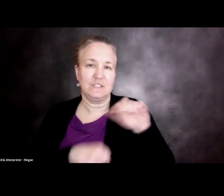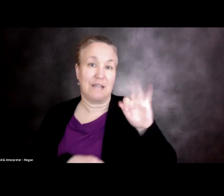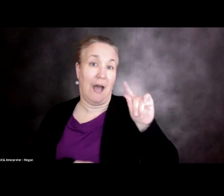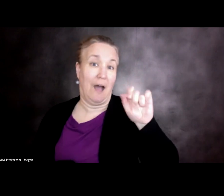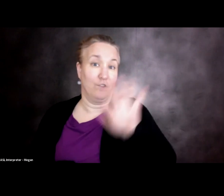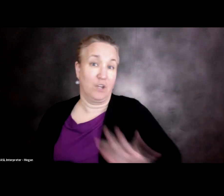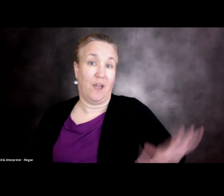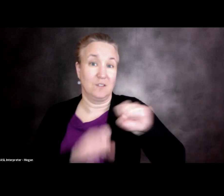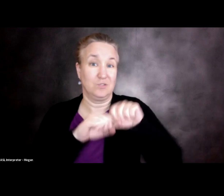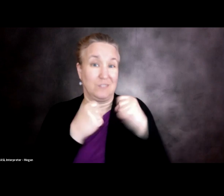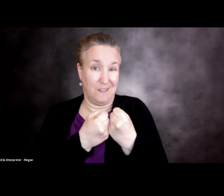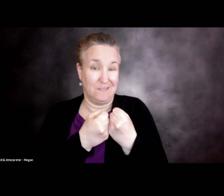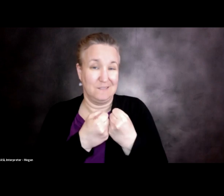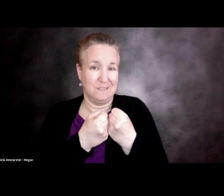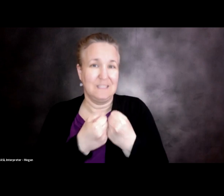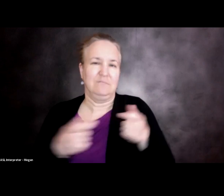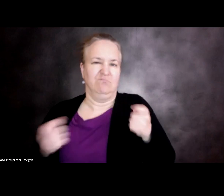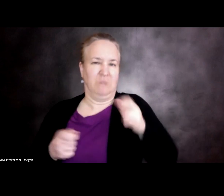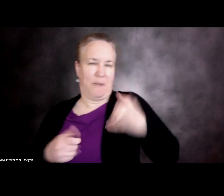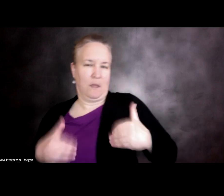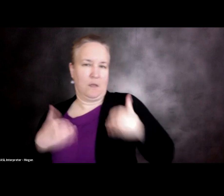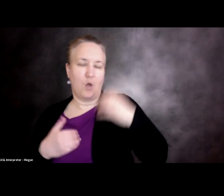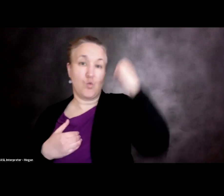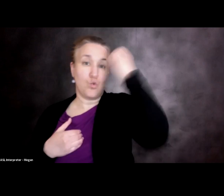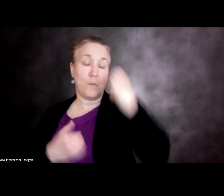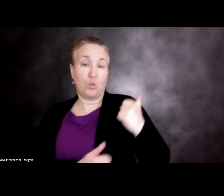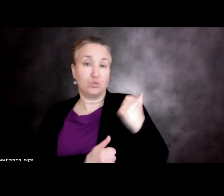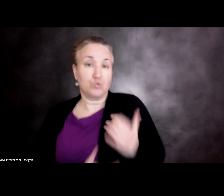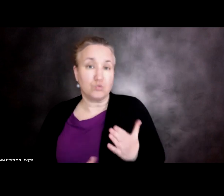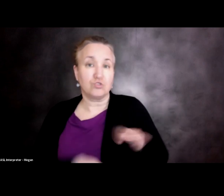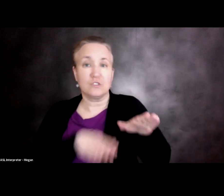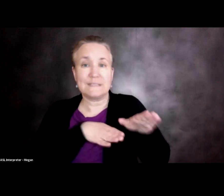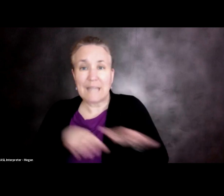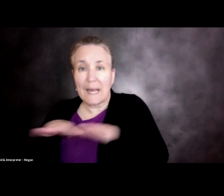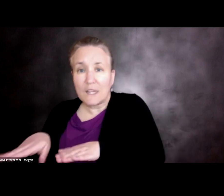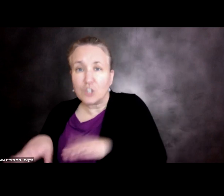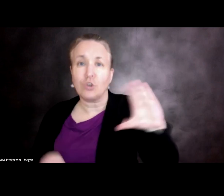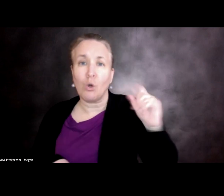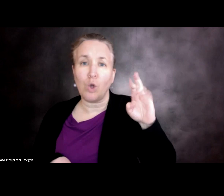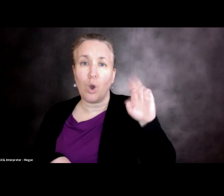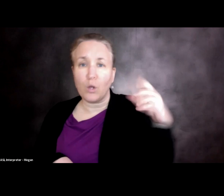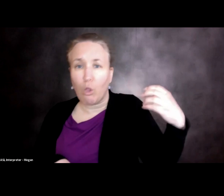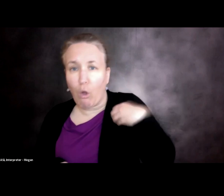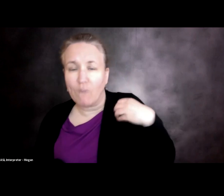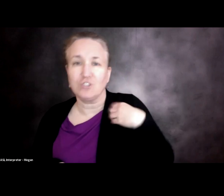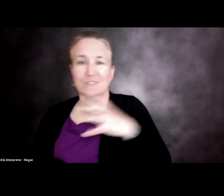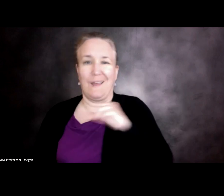was directed by young European soldiers, sailors, colonial officers, and missionaries